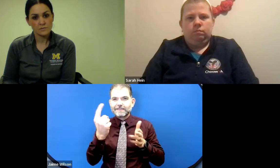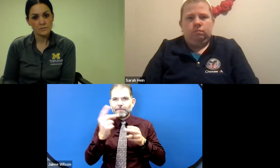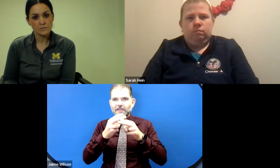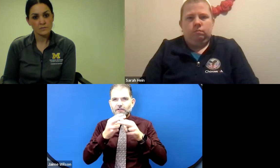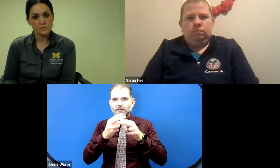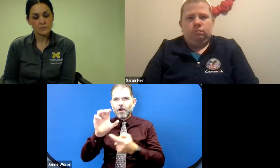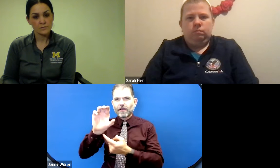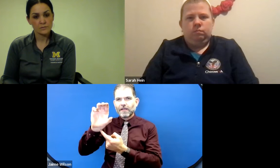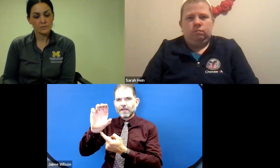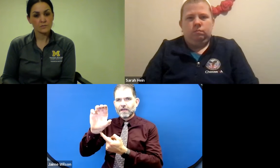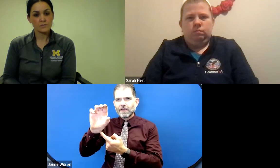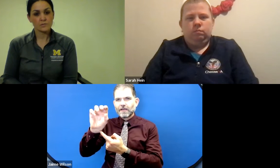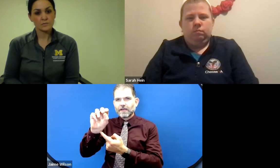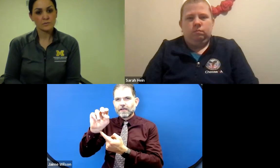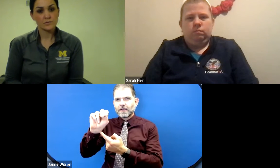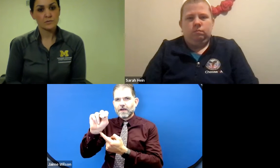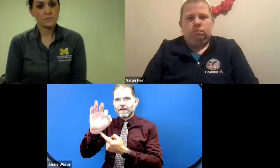ASL Interpreter: also will often see something called